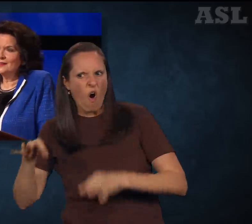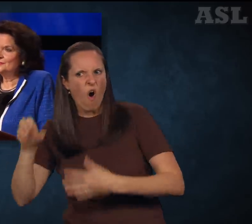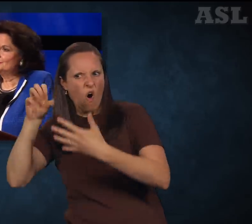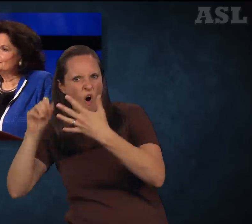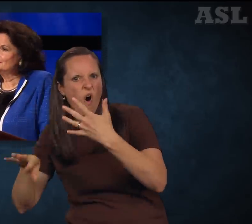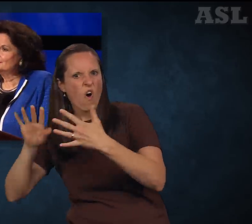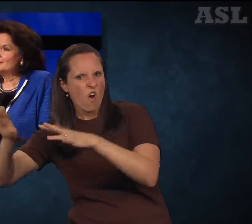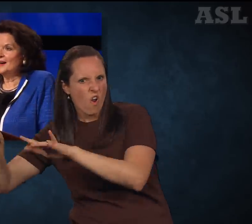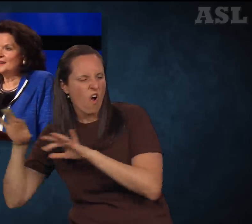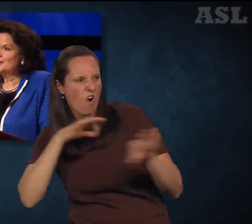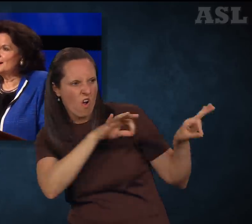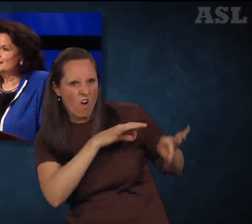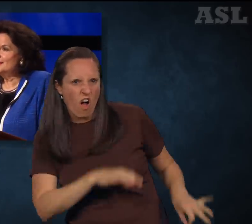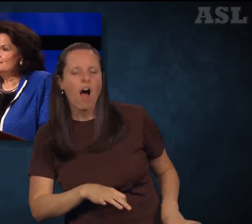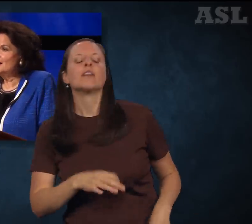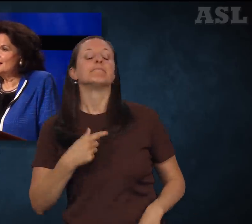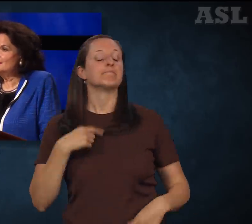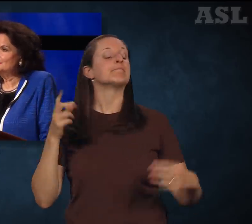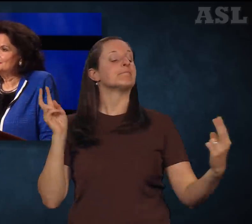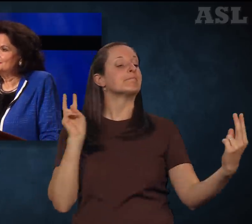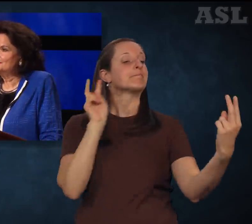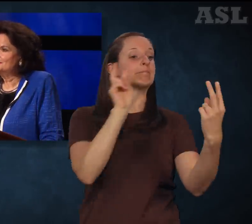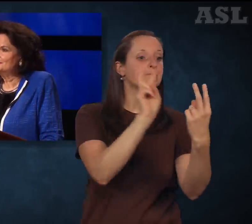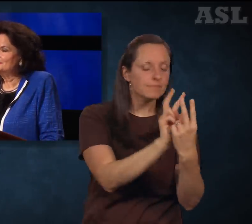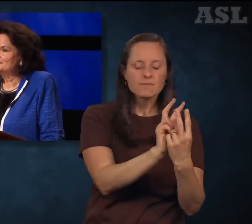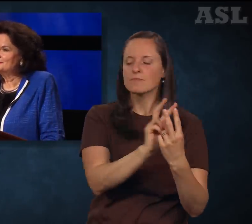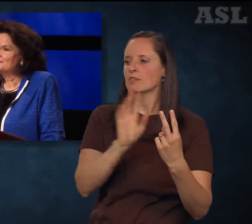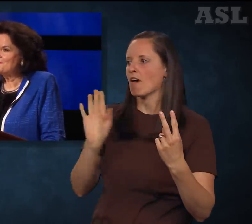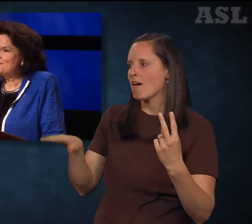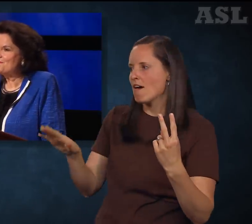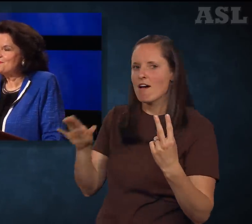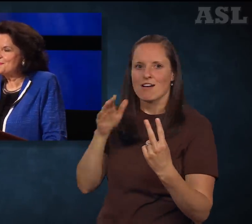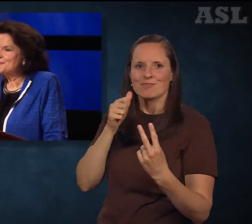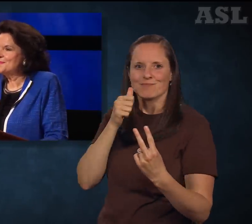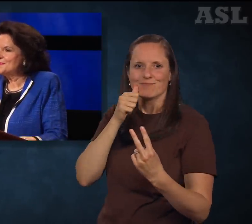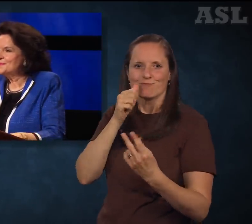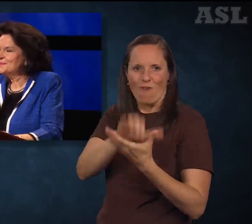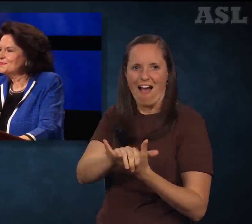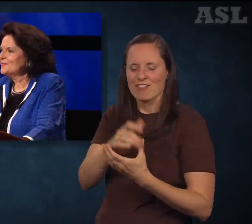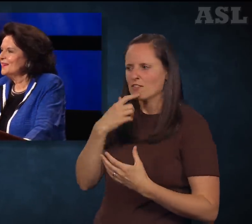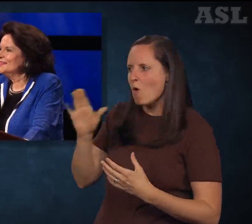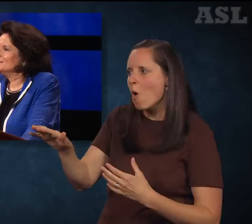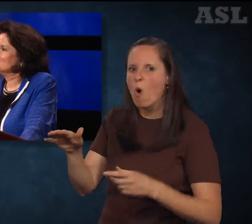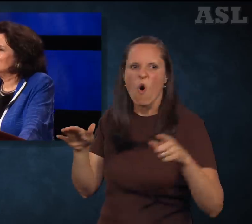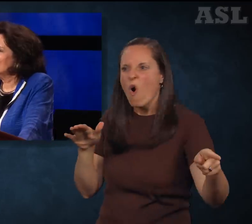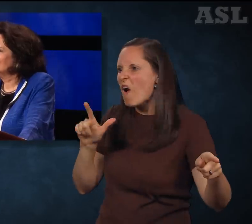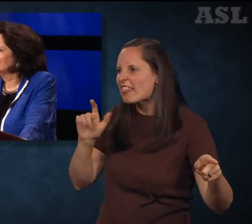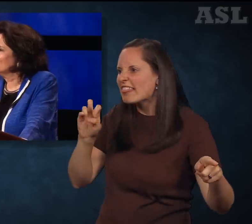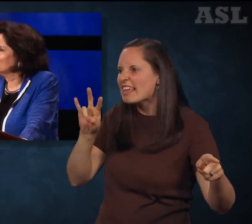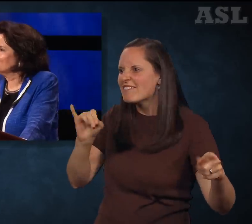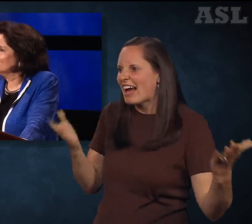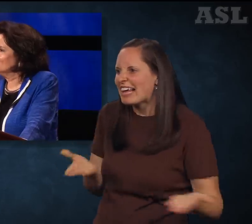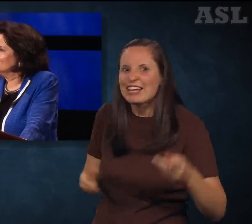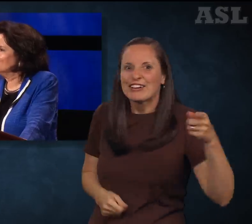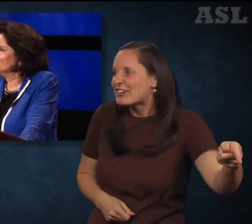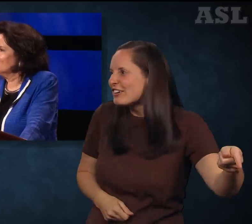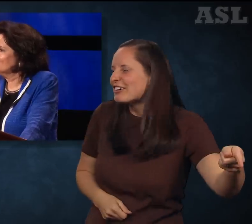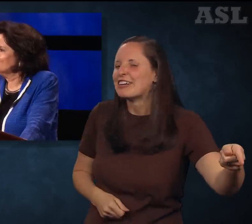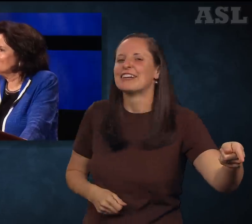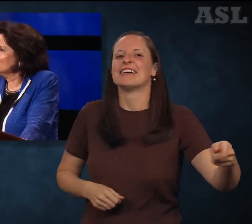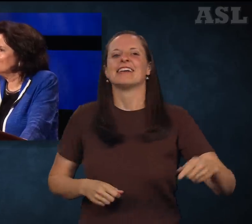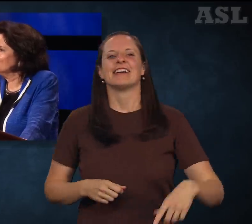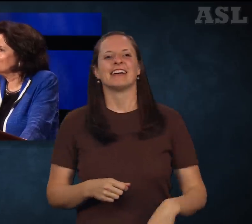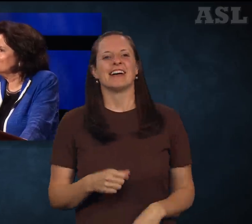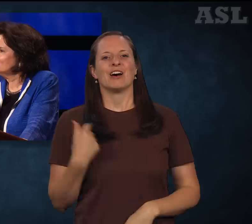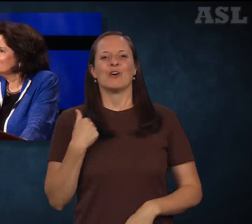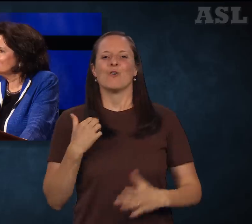AND WITH GREAT DELIGHT, SHE